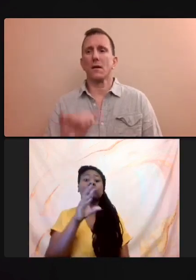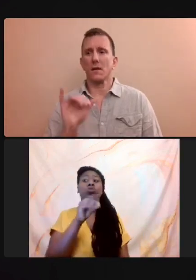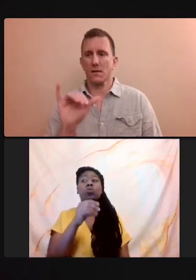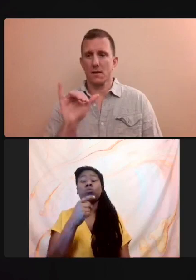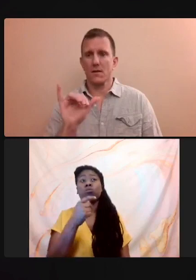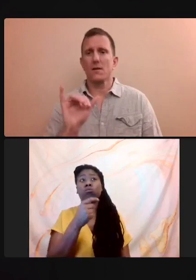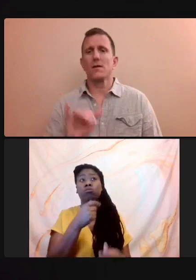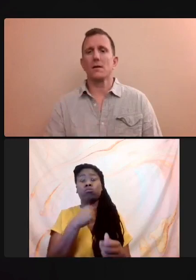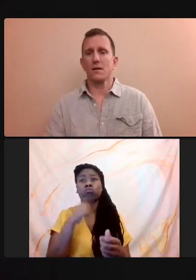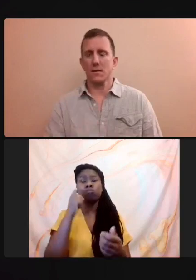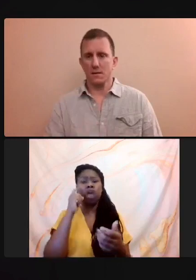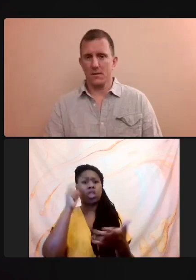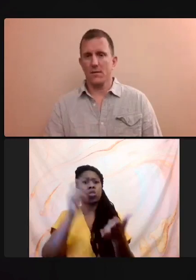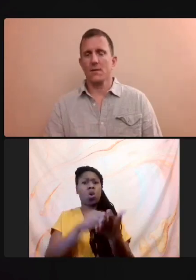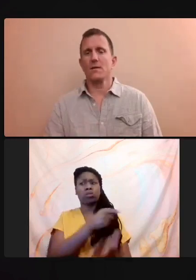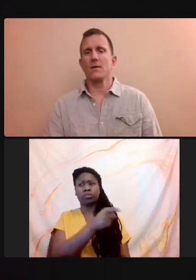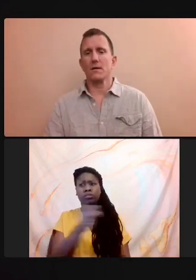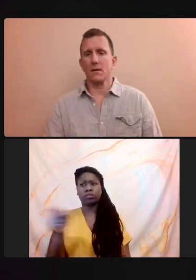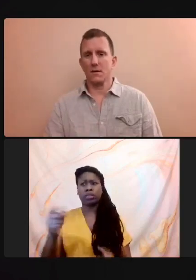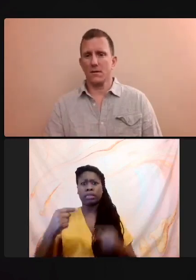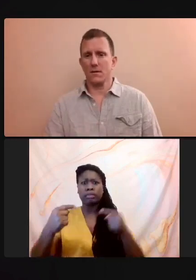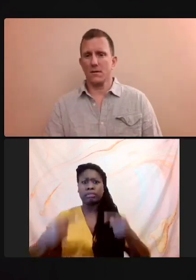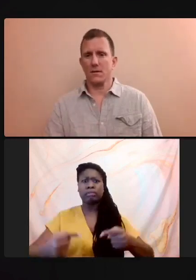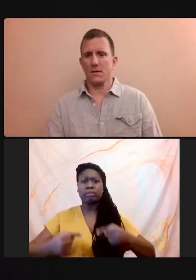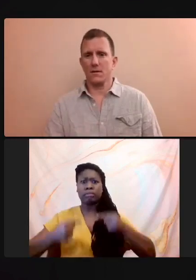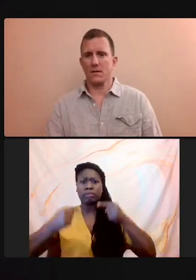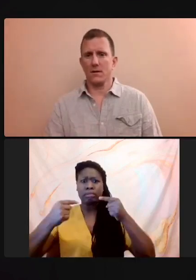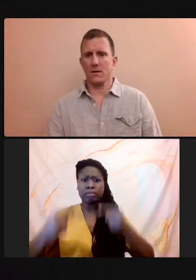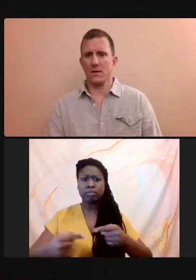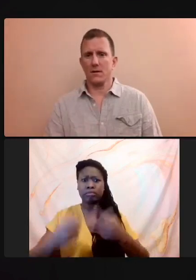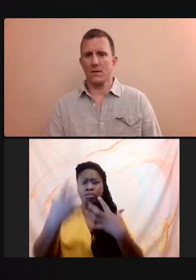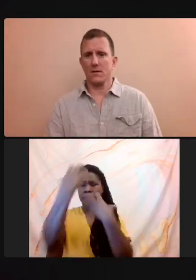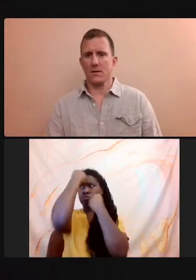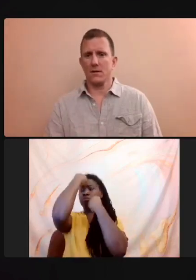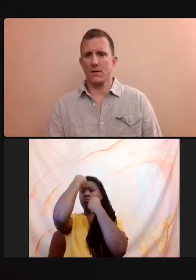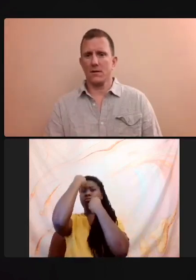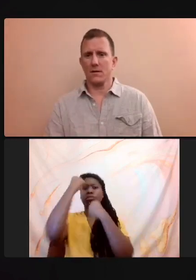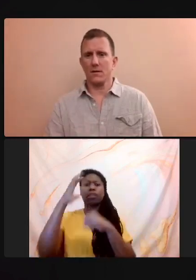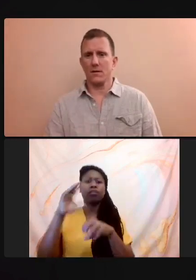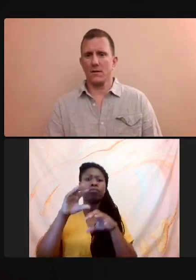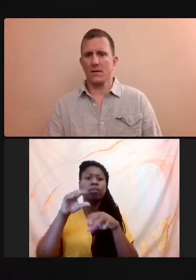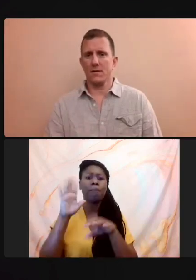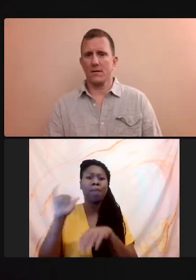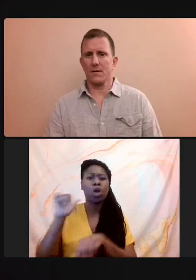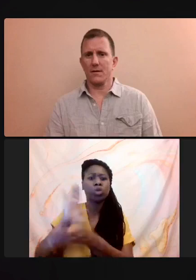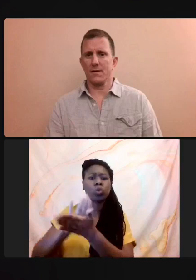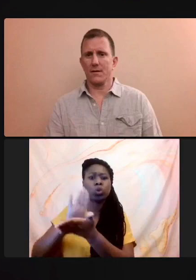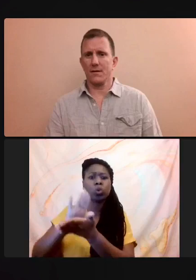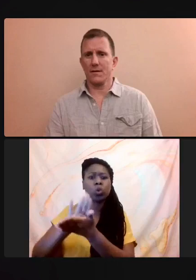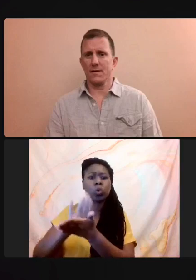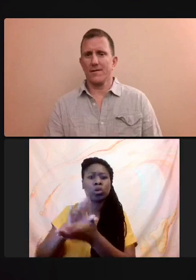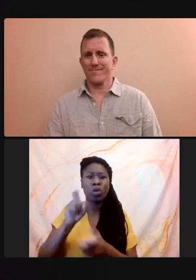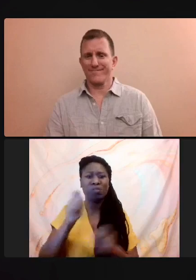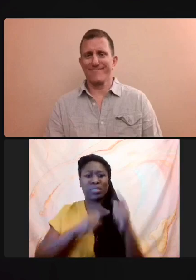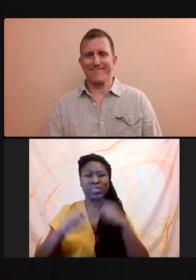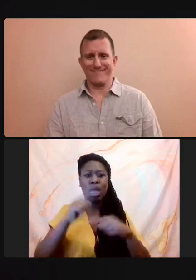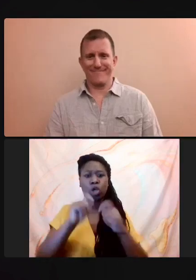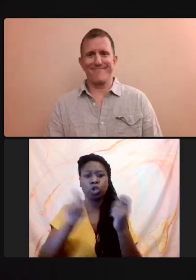And so what I was noticing was a lot of struggle in terms of how they were specifically taught, decide